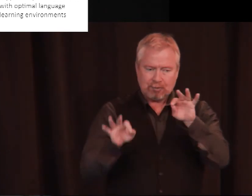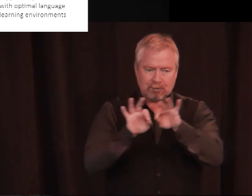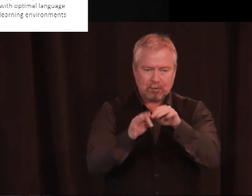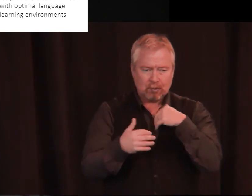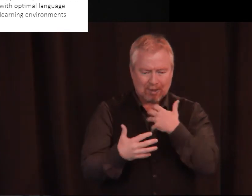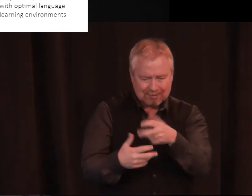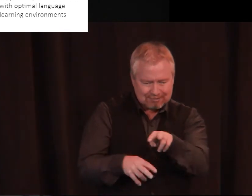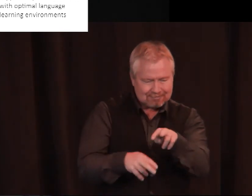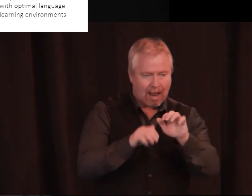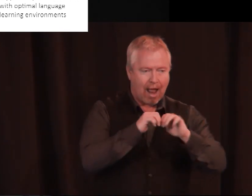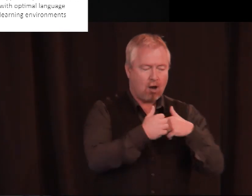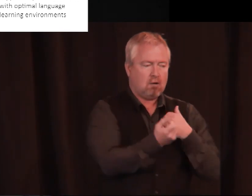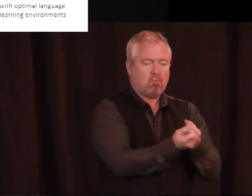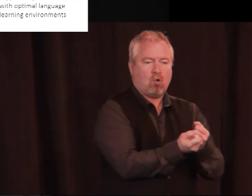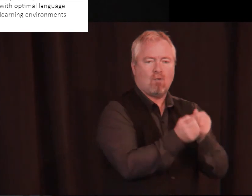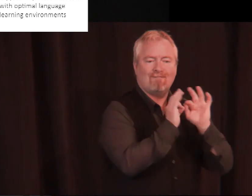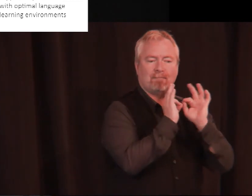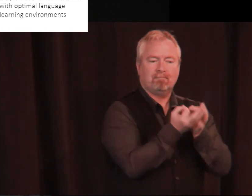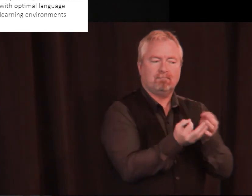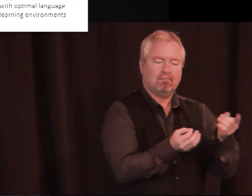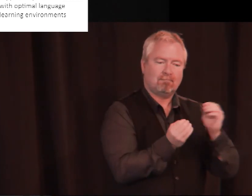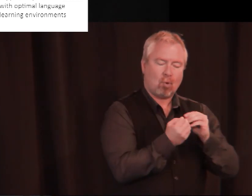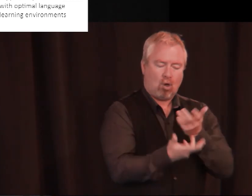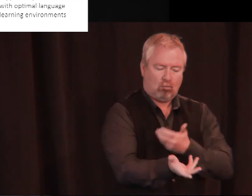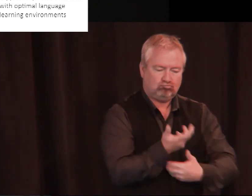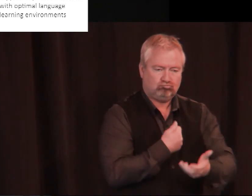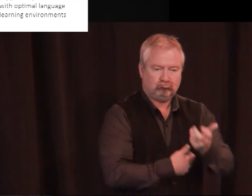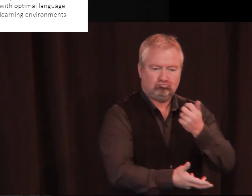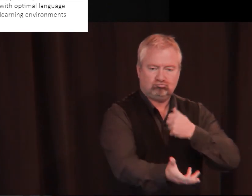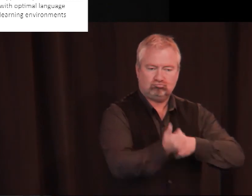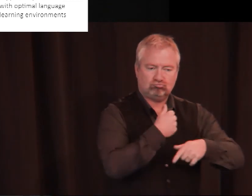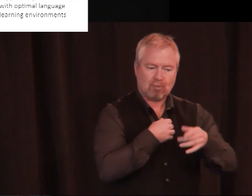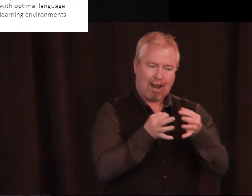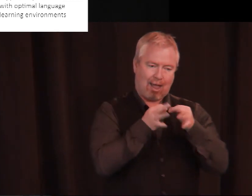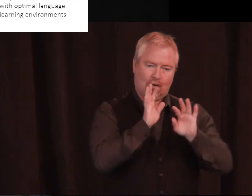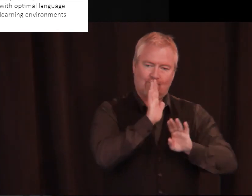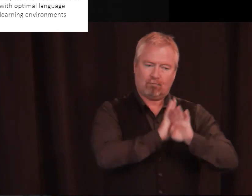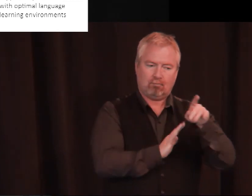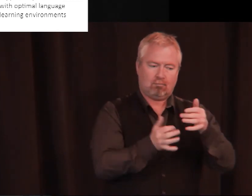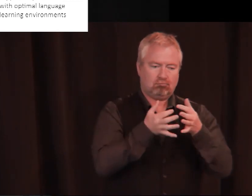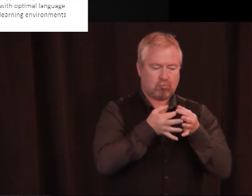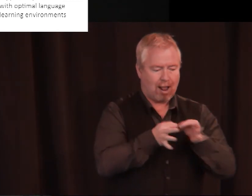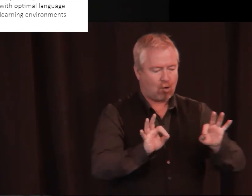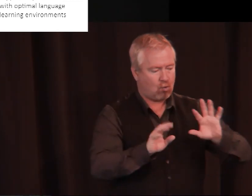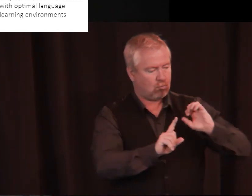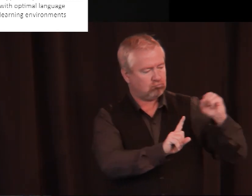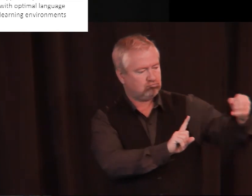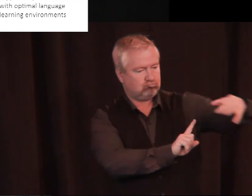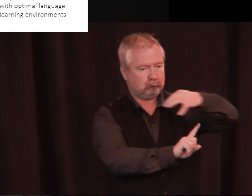to make sure we're providing optimal language learning environments for these children.